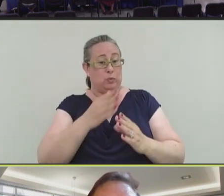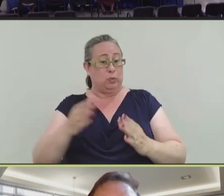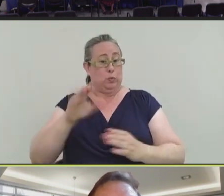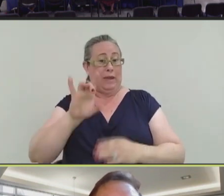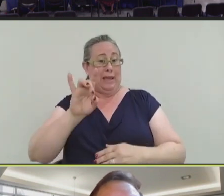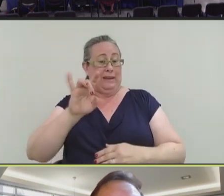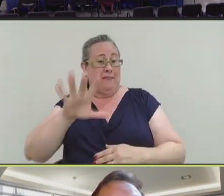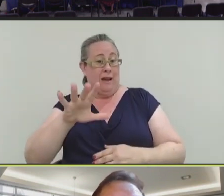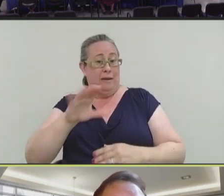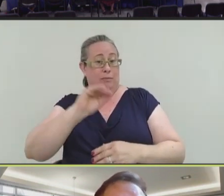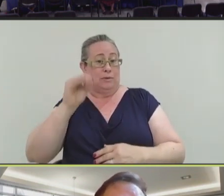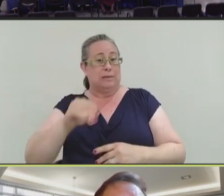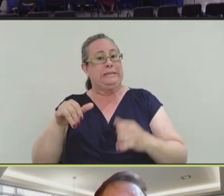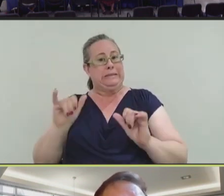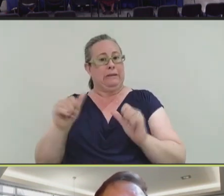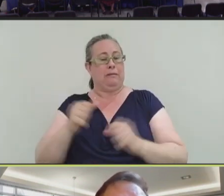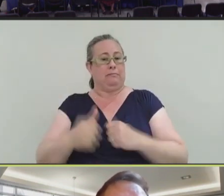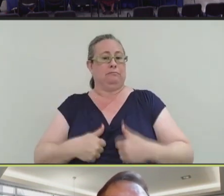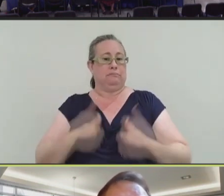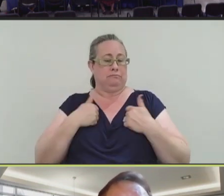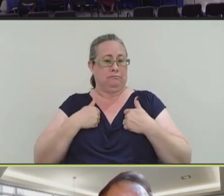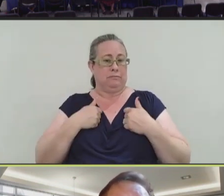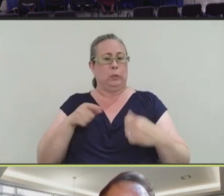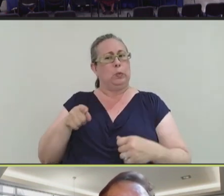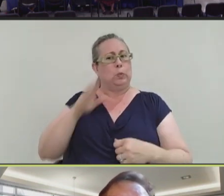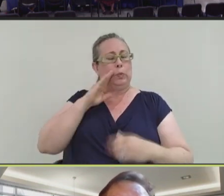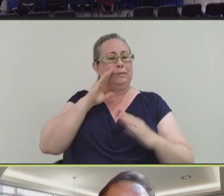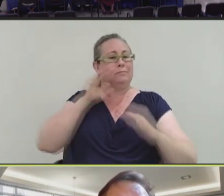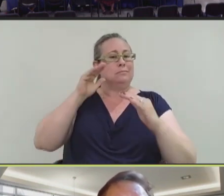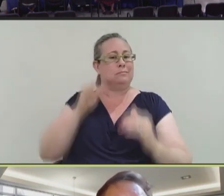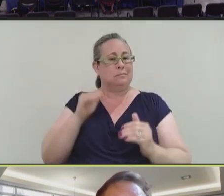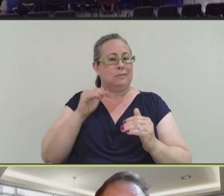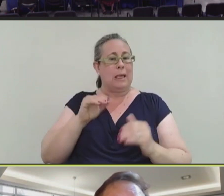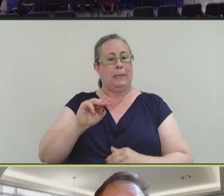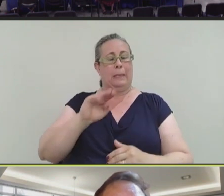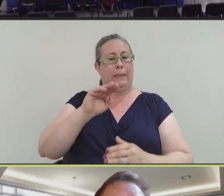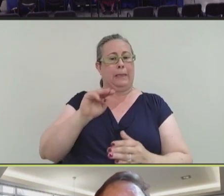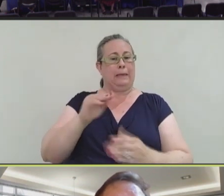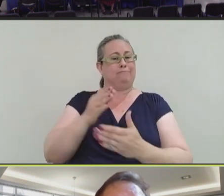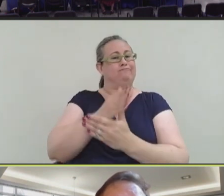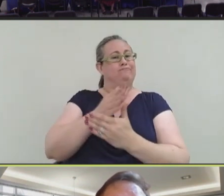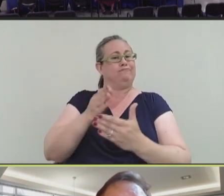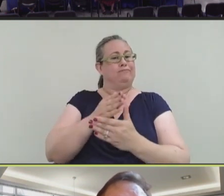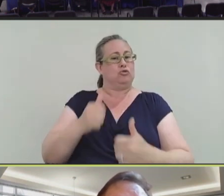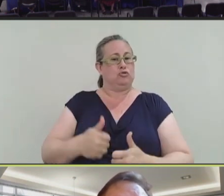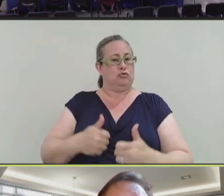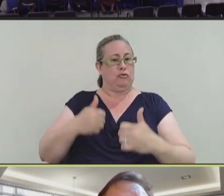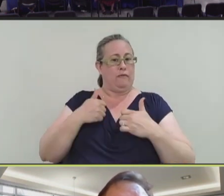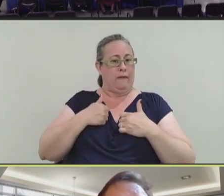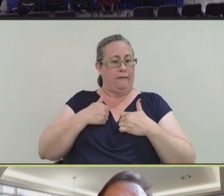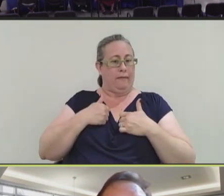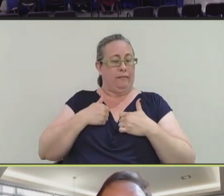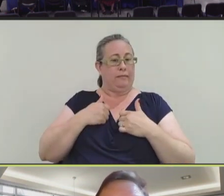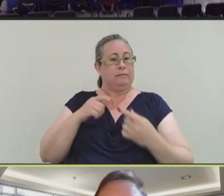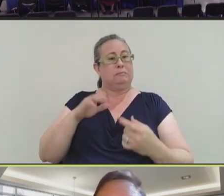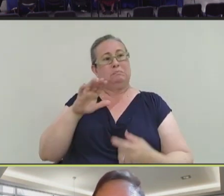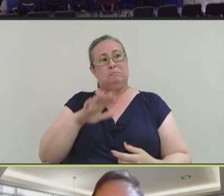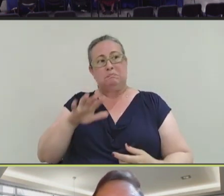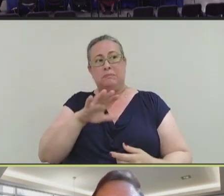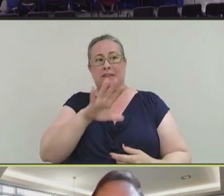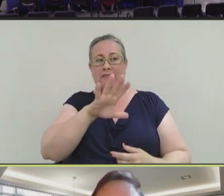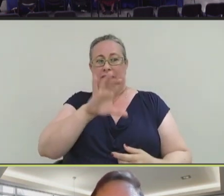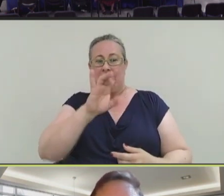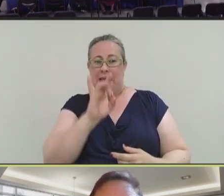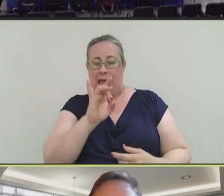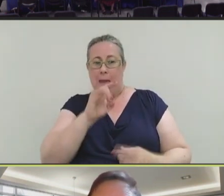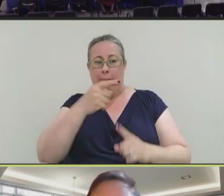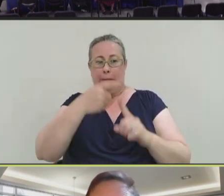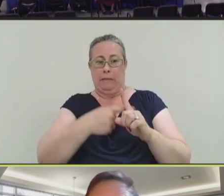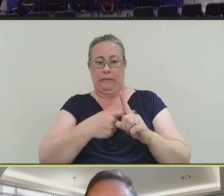are still alive. And you would expect the median survival to be about 58 months. And in this trial